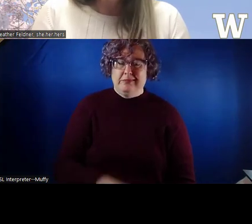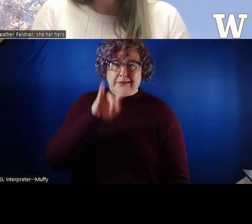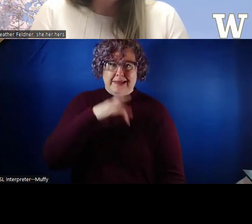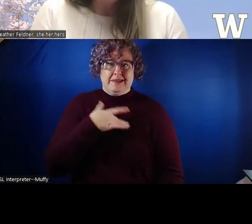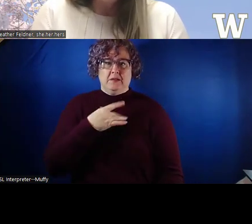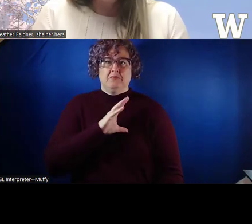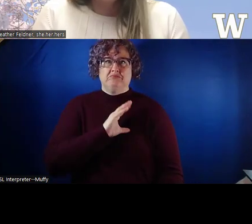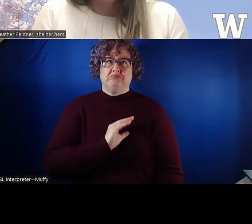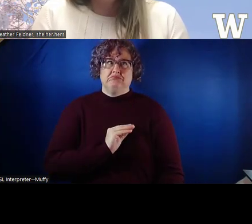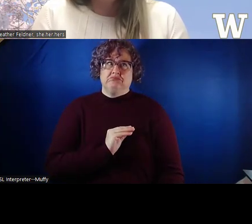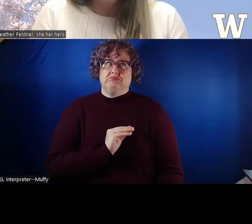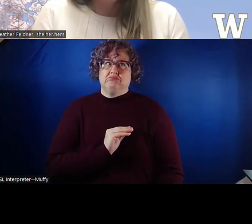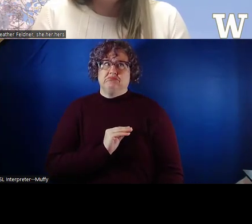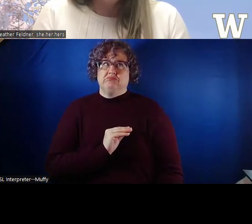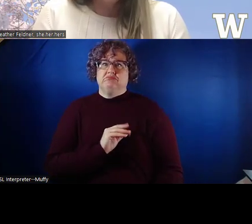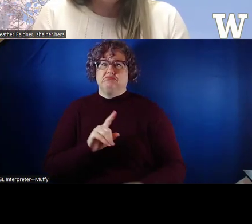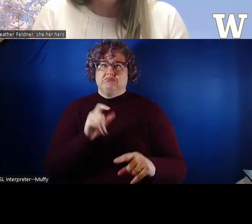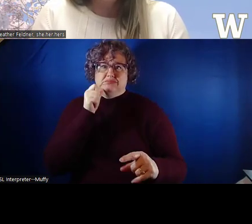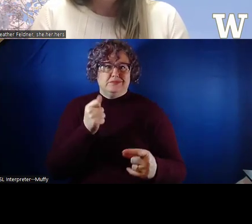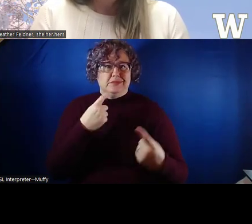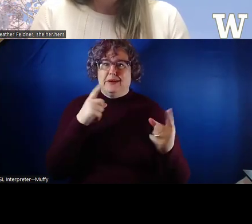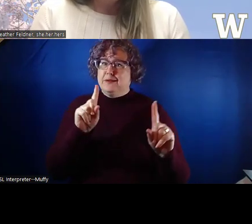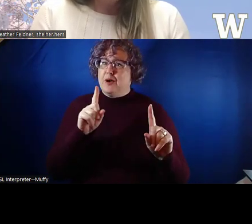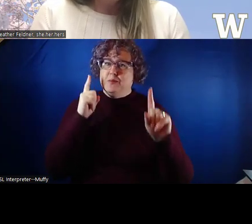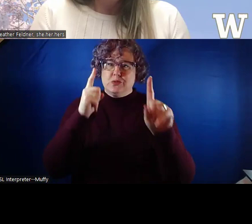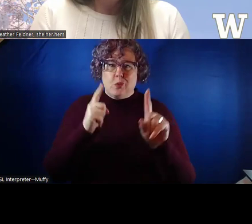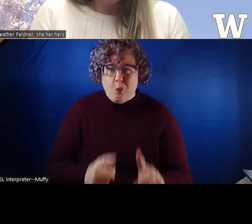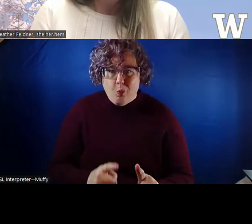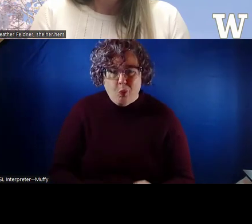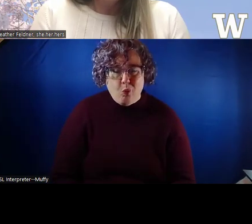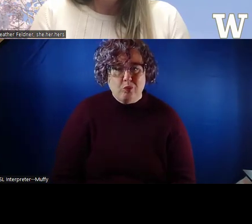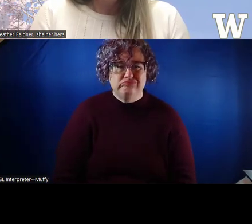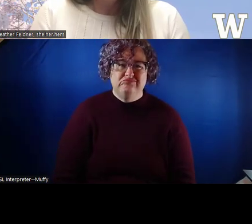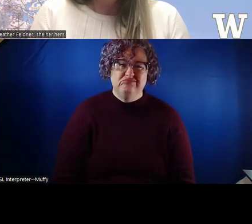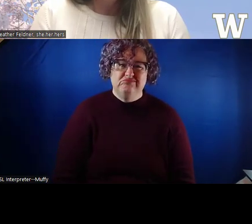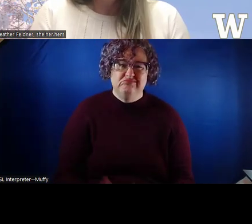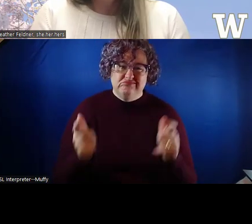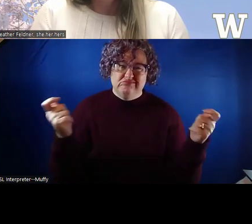if they weren't accomplishing goals related to that, that was a huge source of tension.